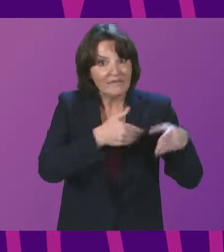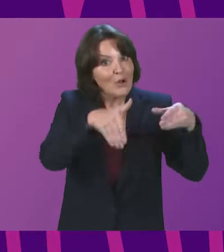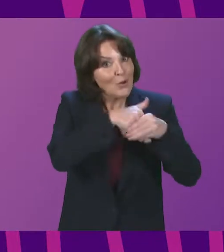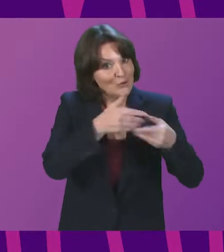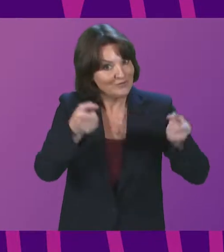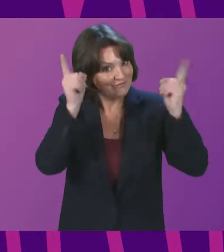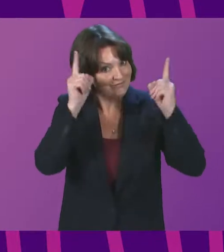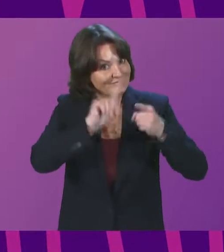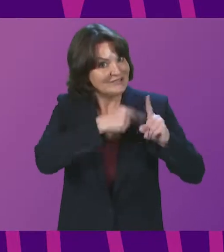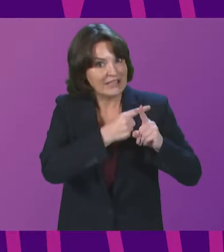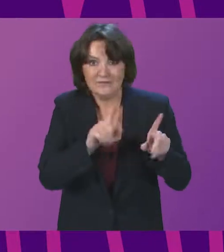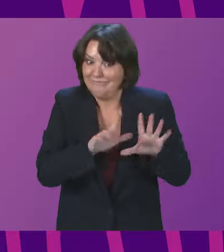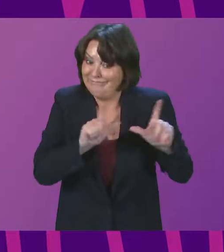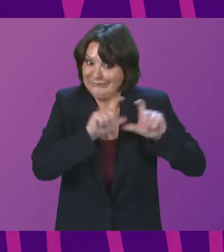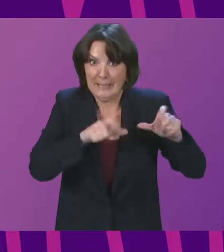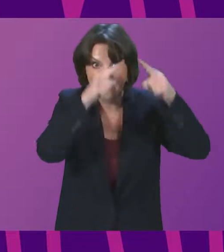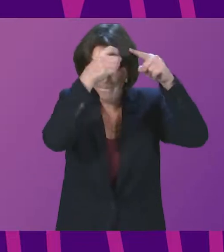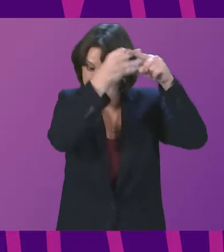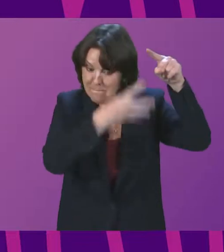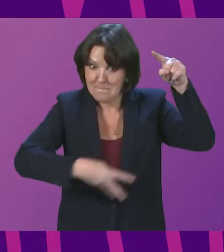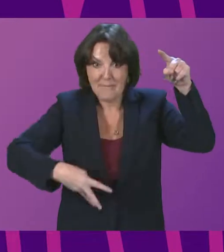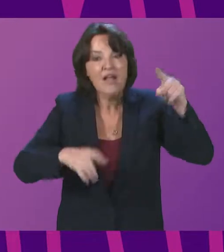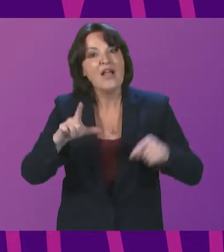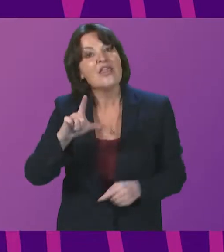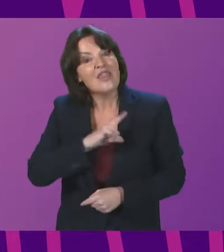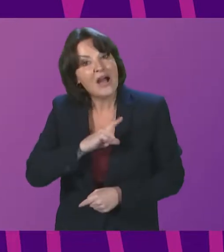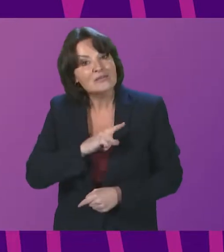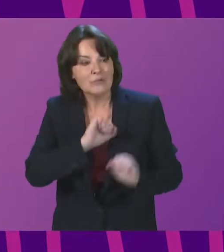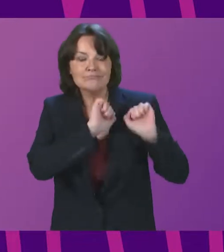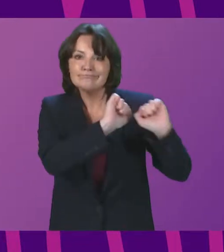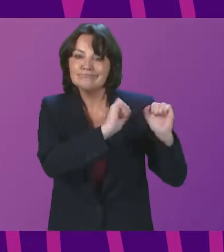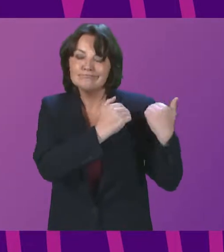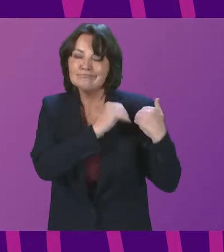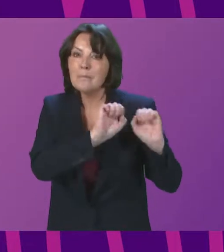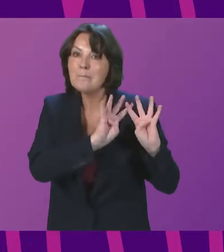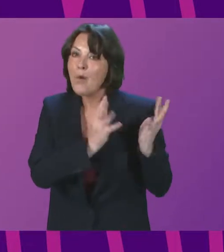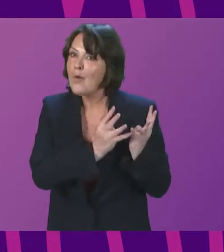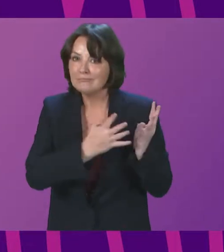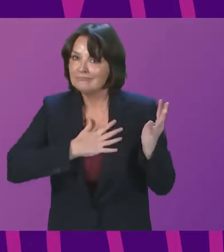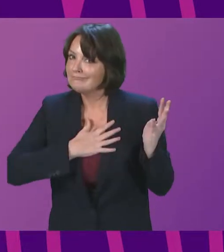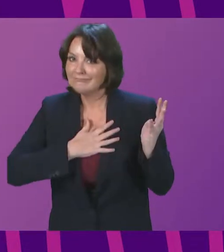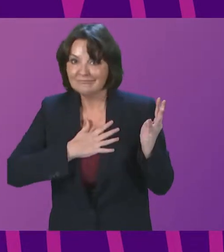That is why that is a matter for the bank’s board, and it is important for everyone—including